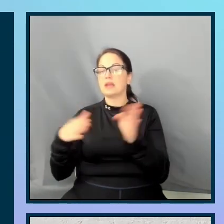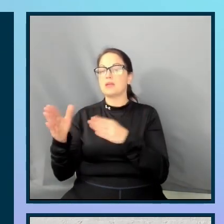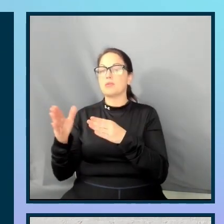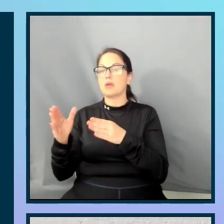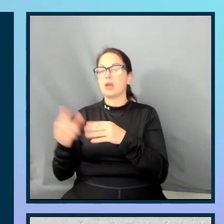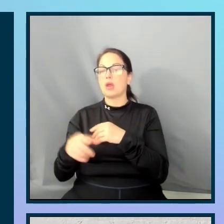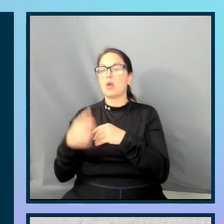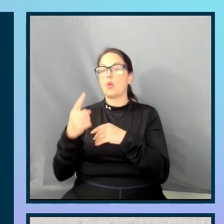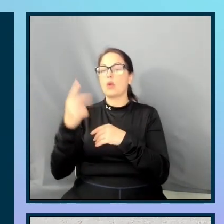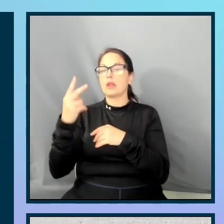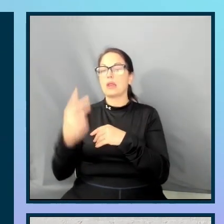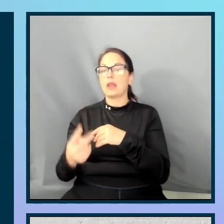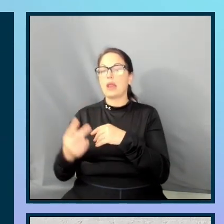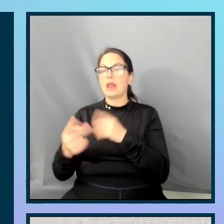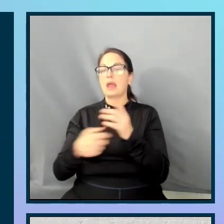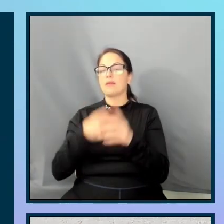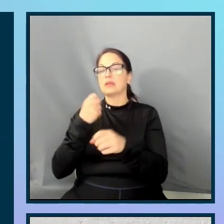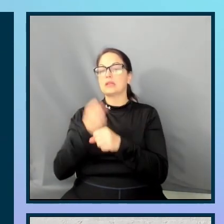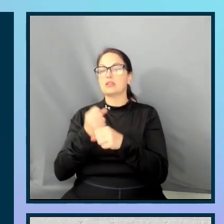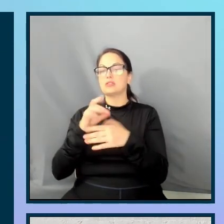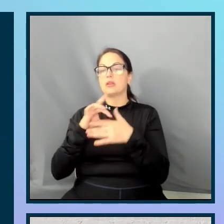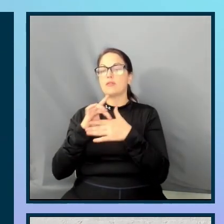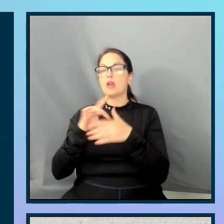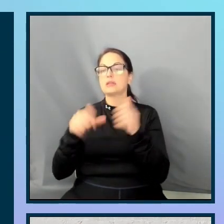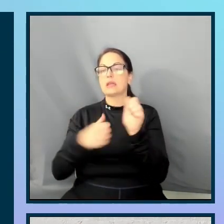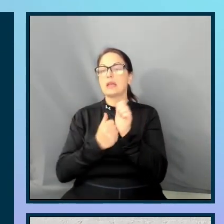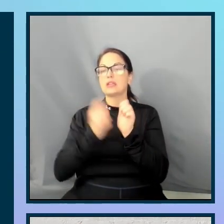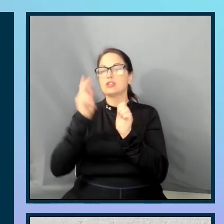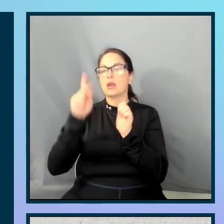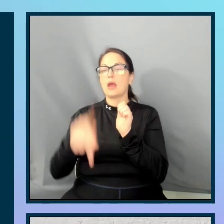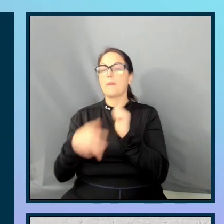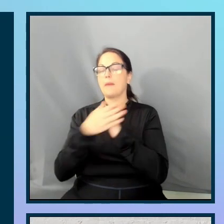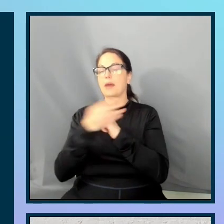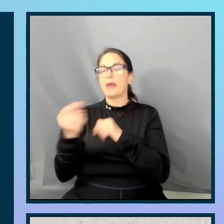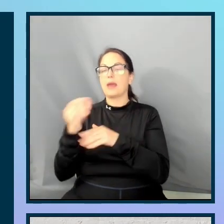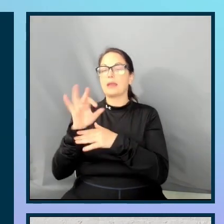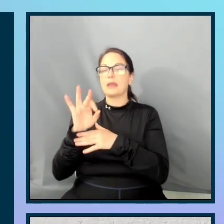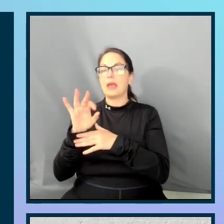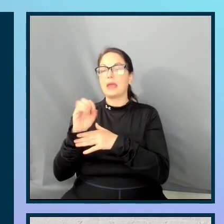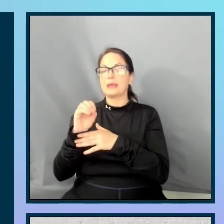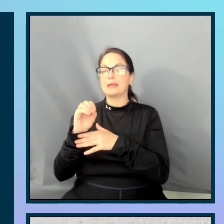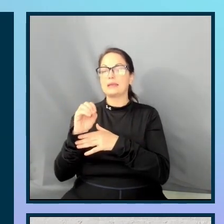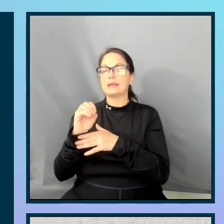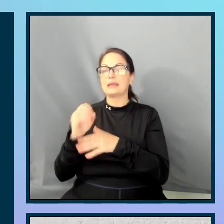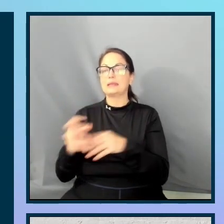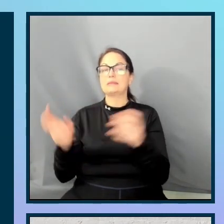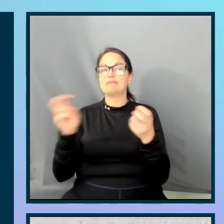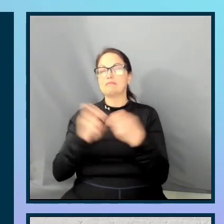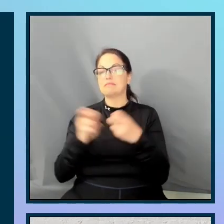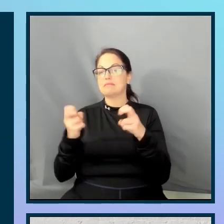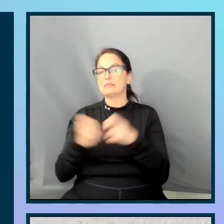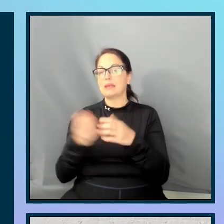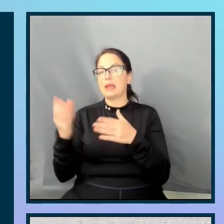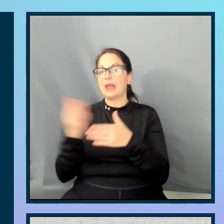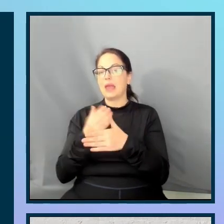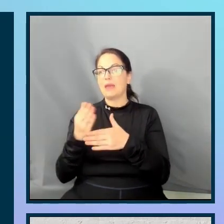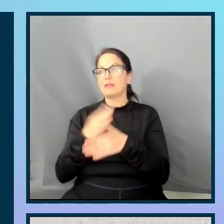one and a half years of content to catch up on, and 90 incidents, an average of 4.5 per day,